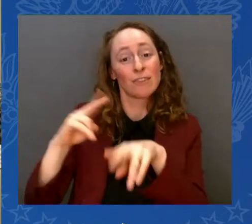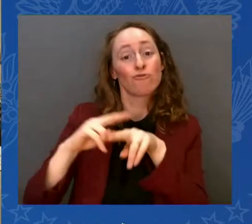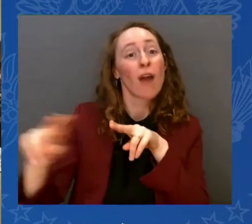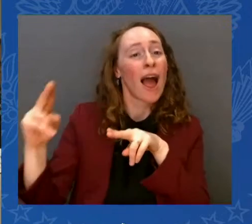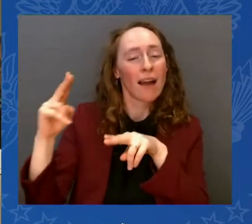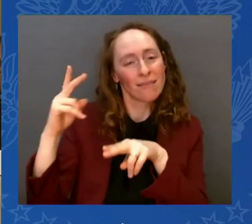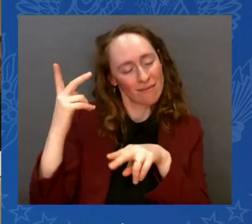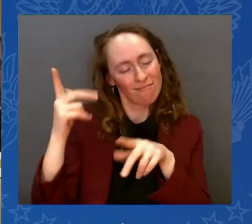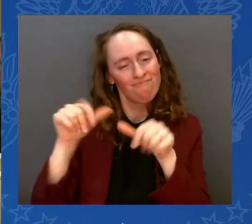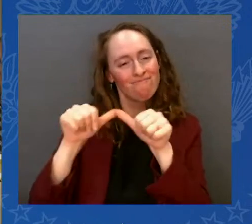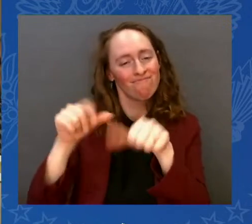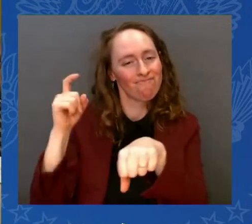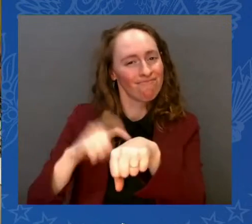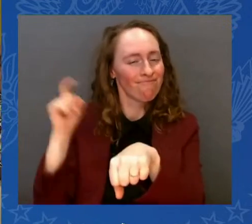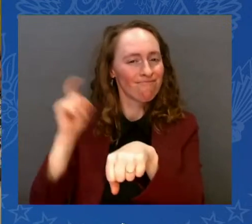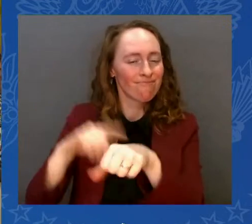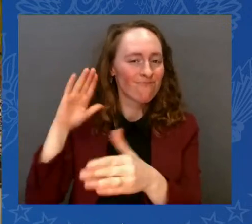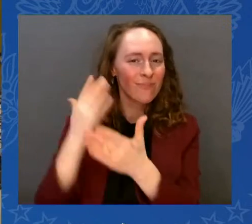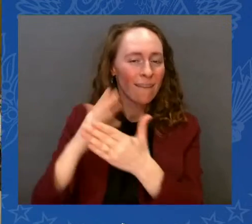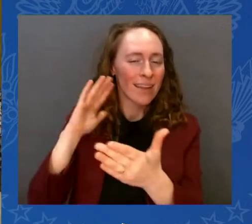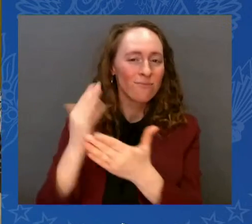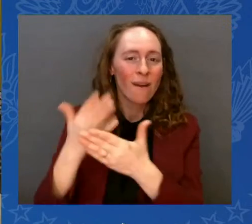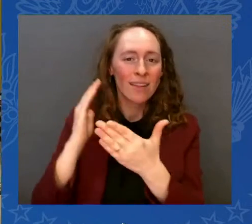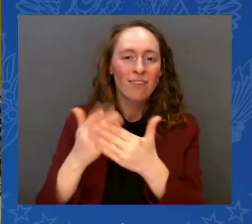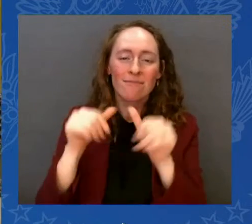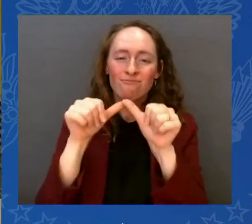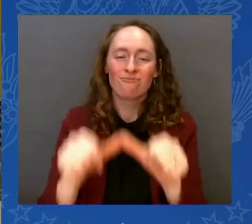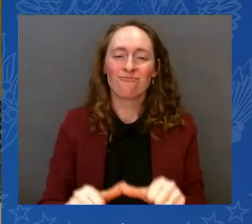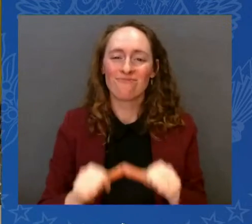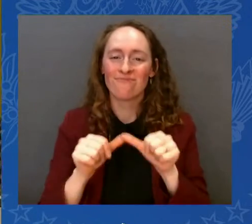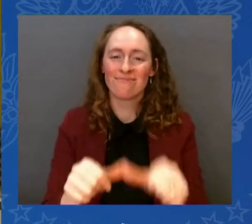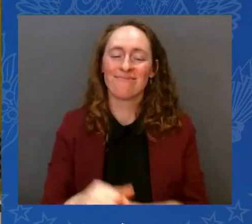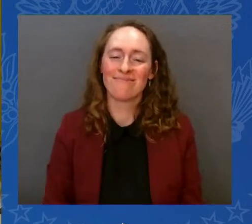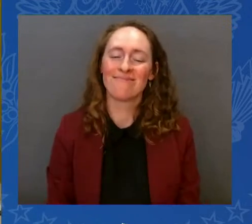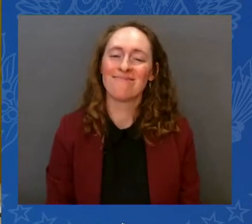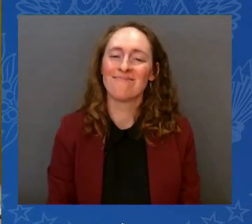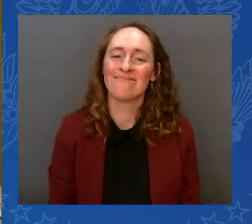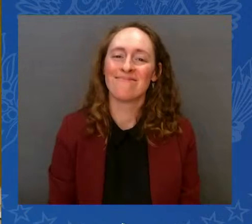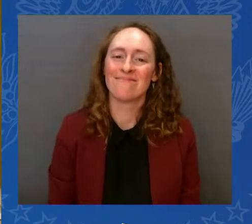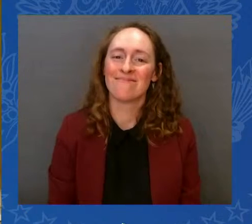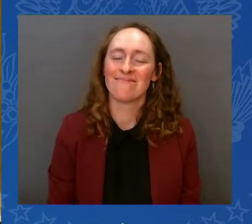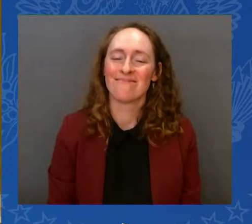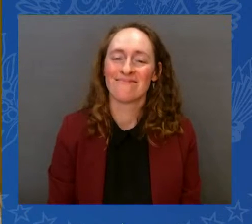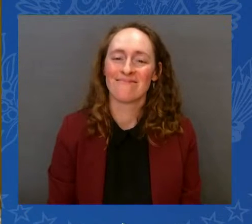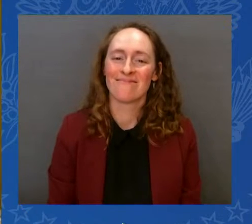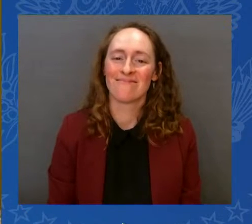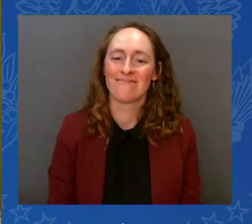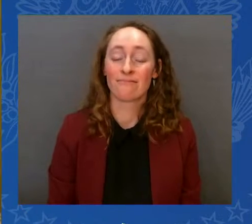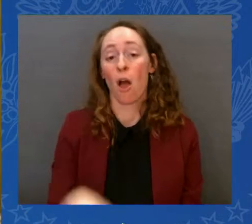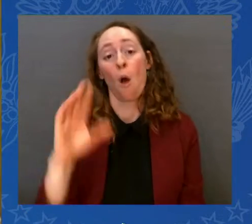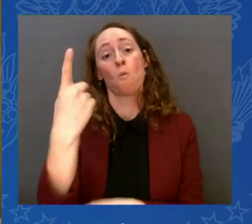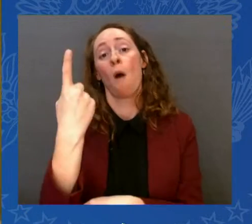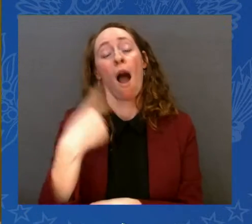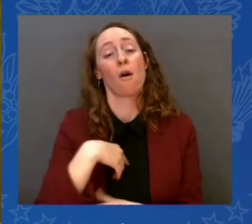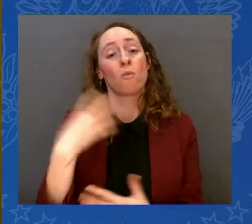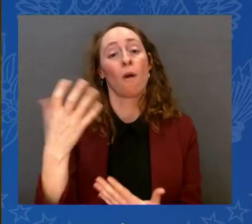And one of the things we have to do this year is we have, in a sense, a little -- almost too much to work with,